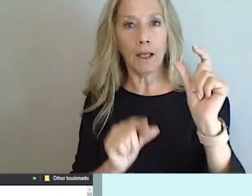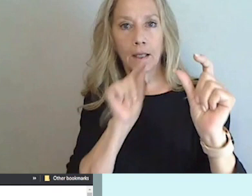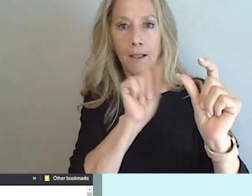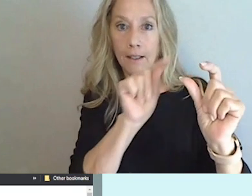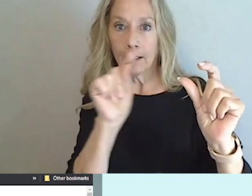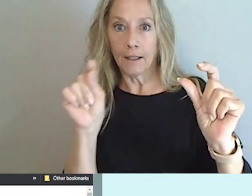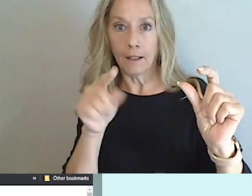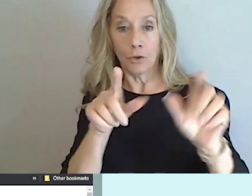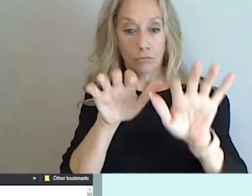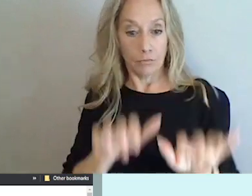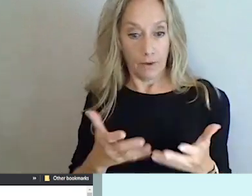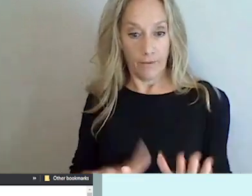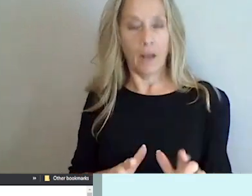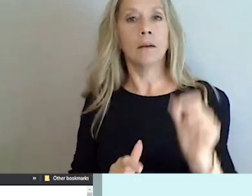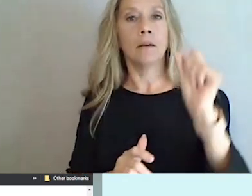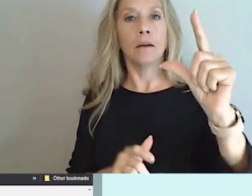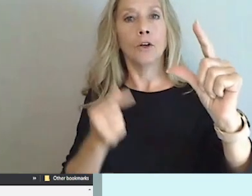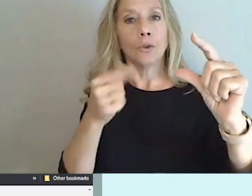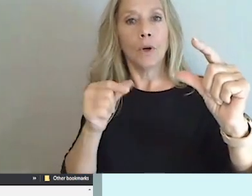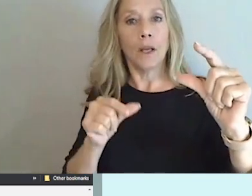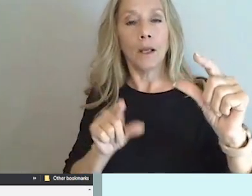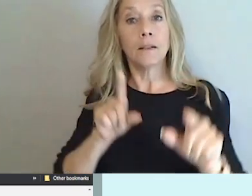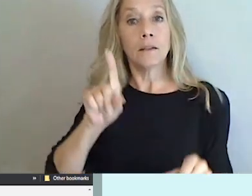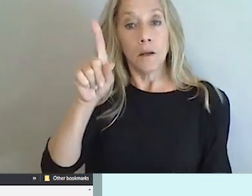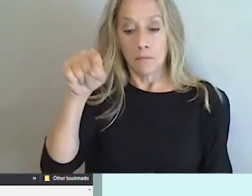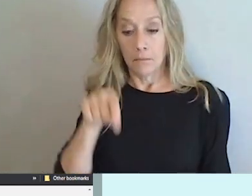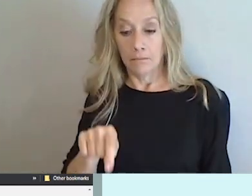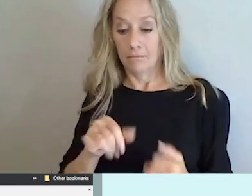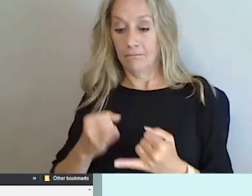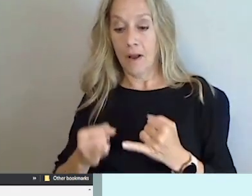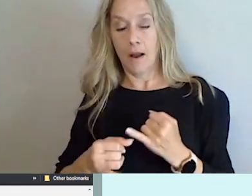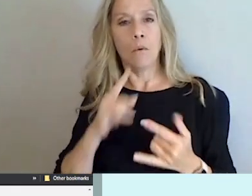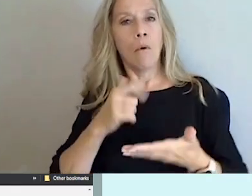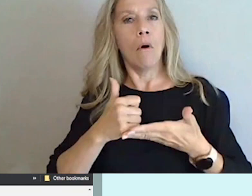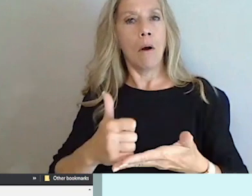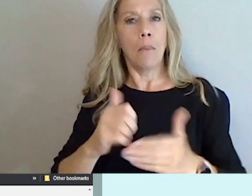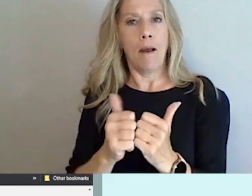The buttons at the top and bottom of the renewal pages help you navigate through the renewal.